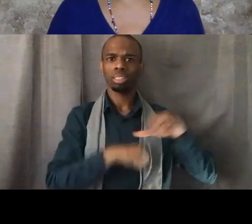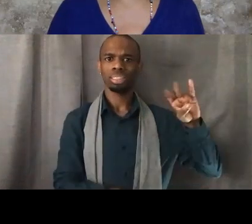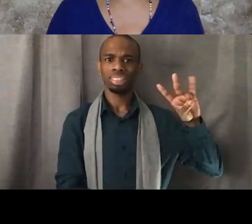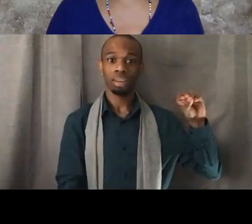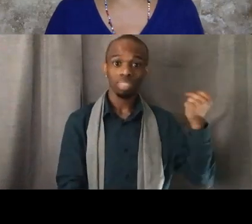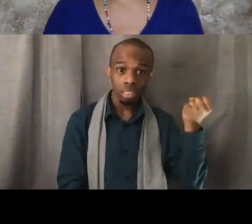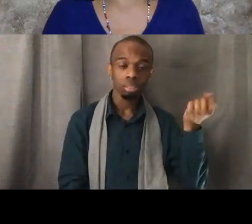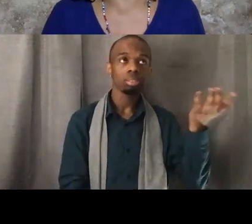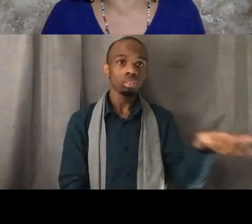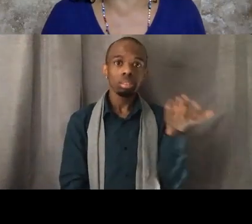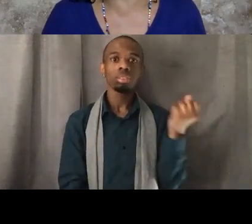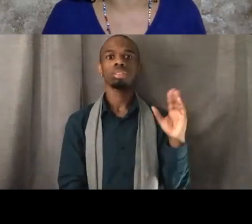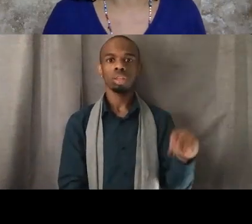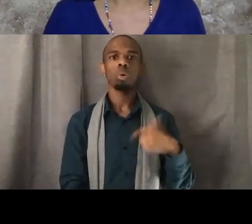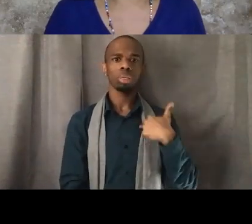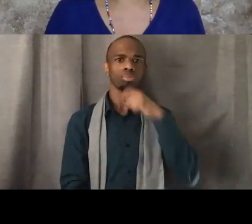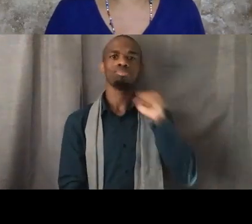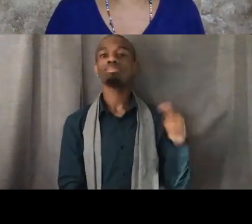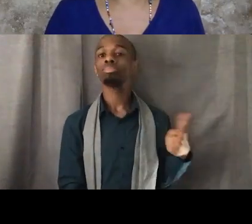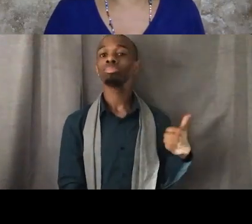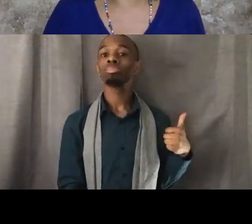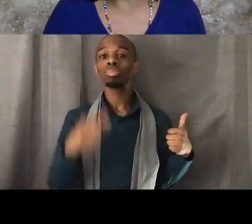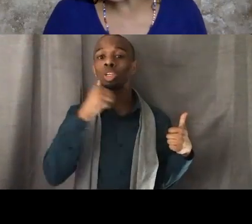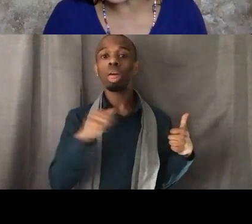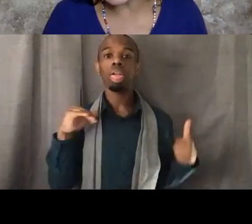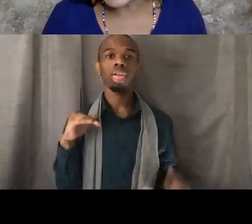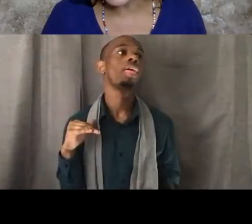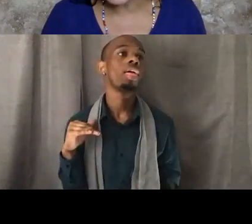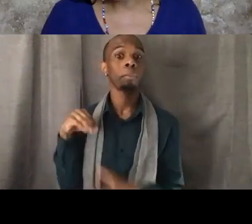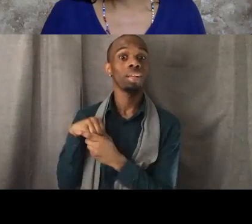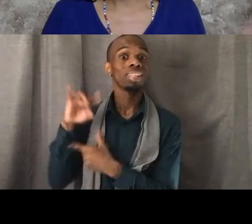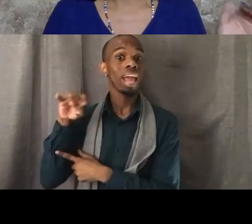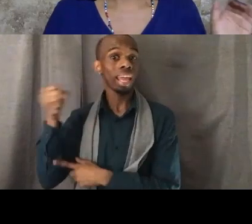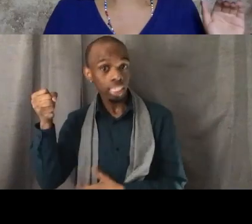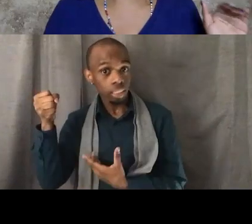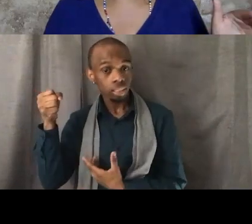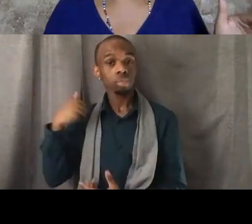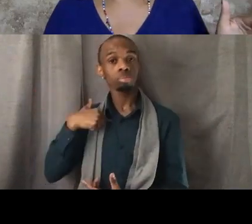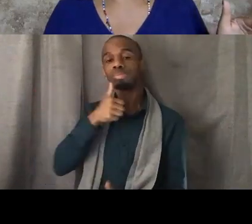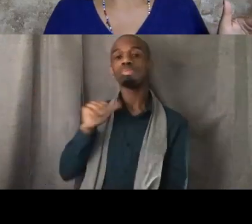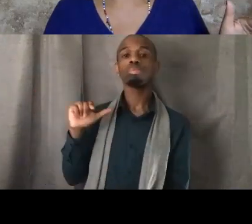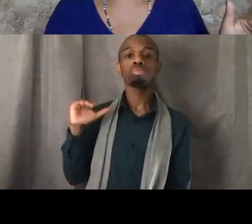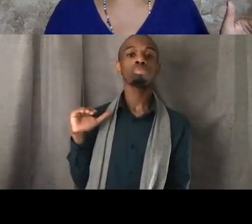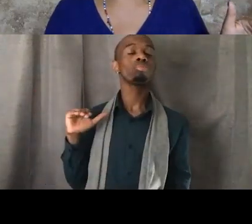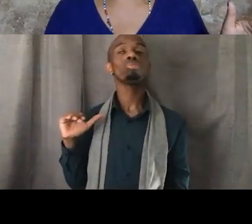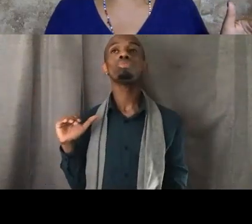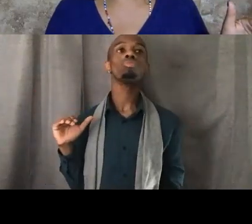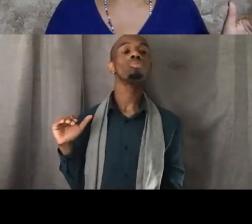So as a ten-year-old girl in the 1980s driving to my